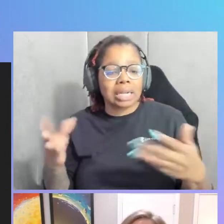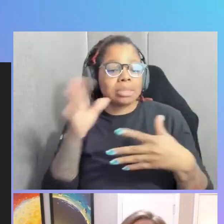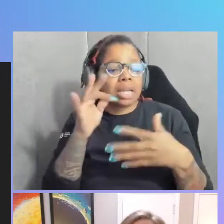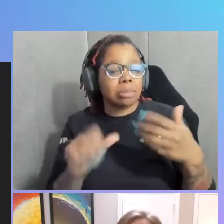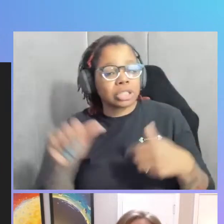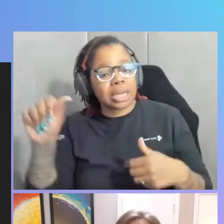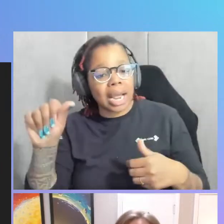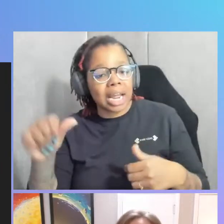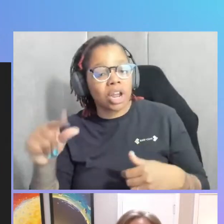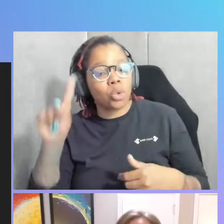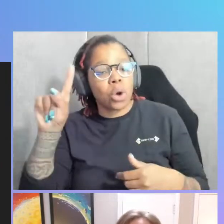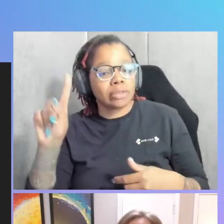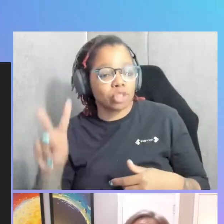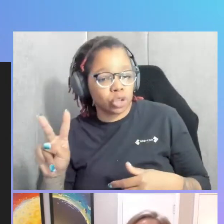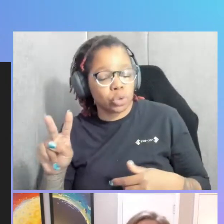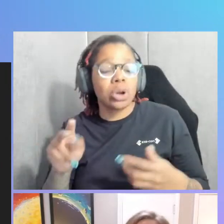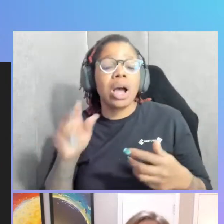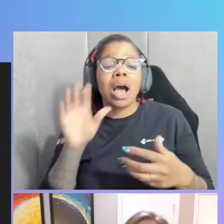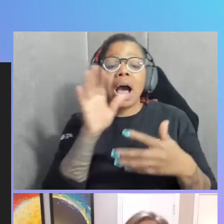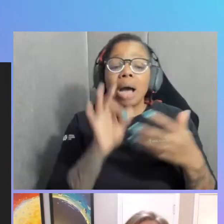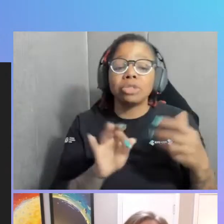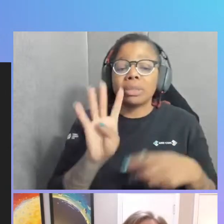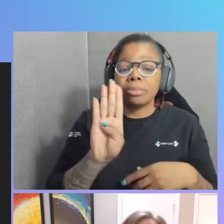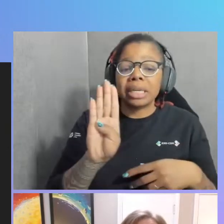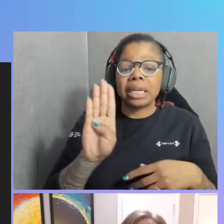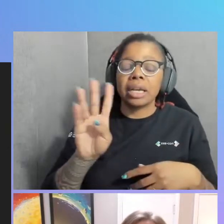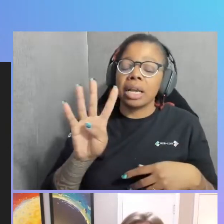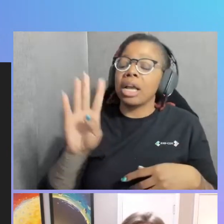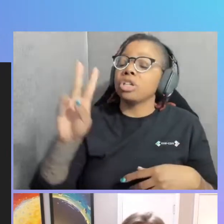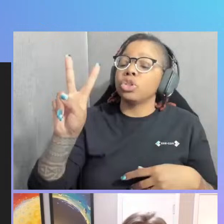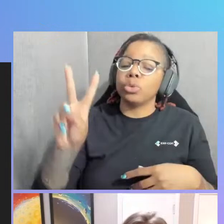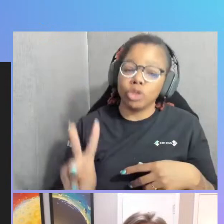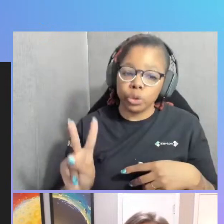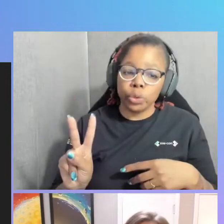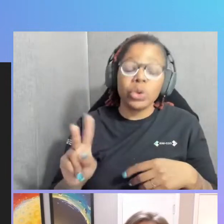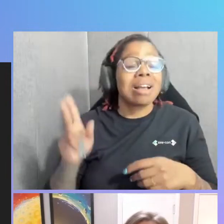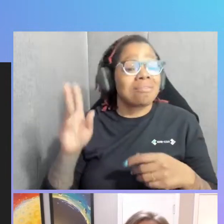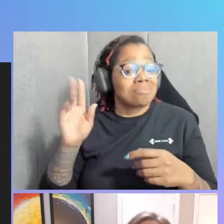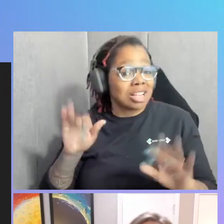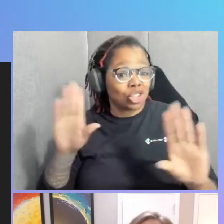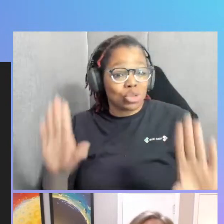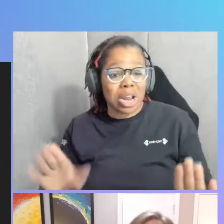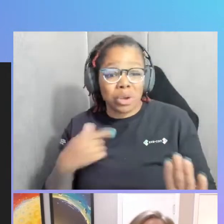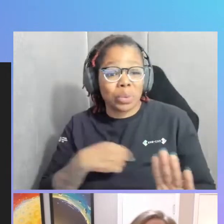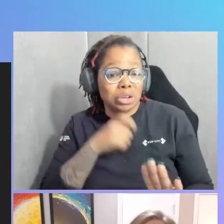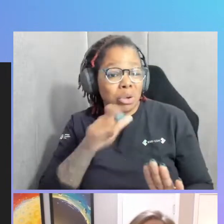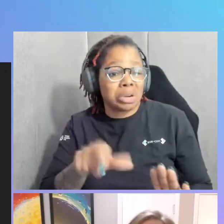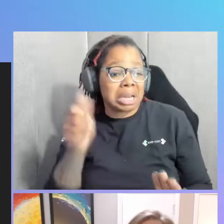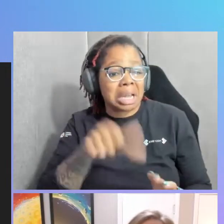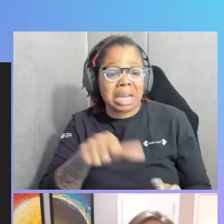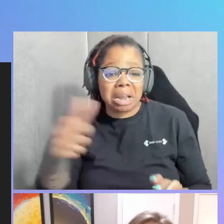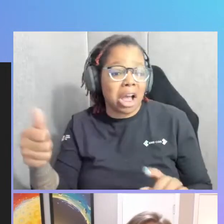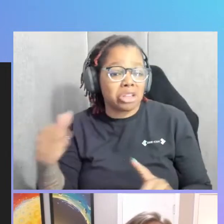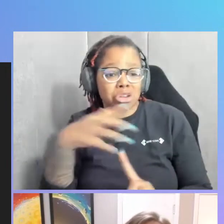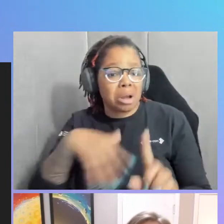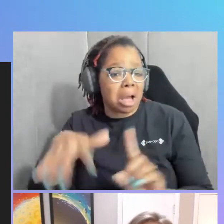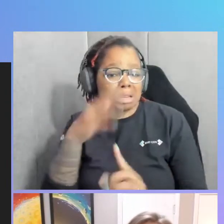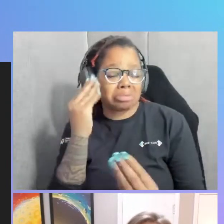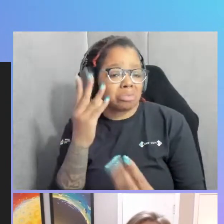two. Option B two of two, and that's great. We don't need any